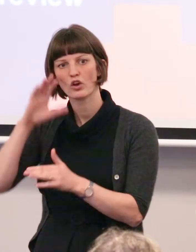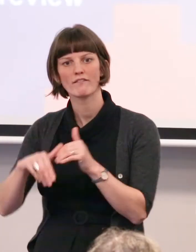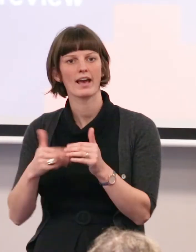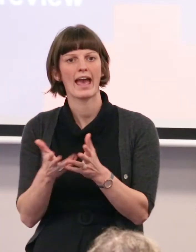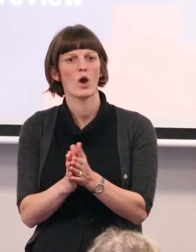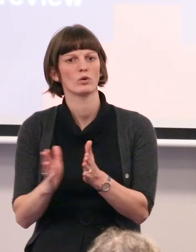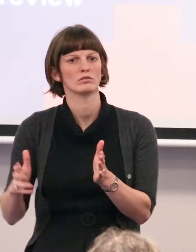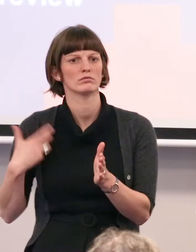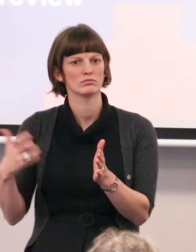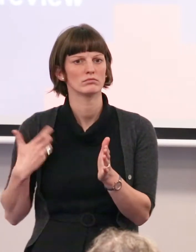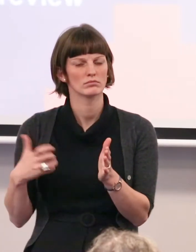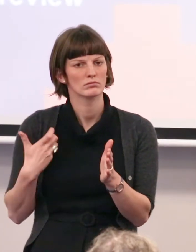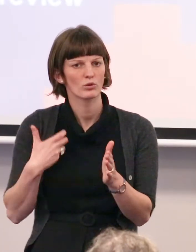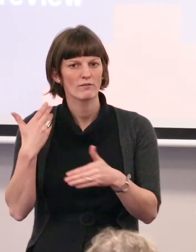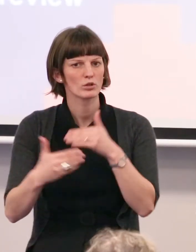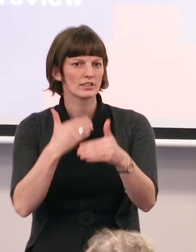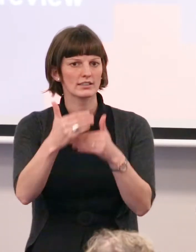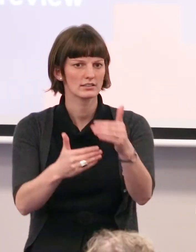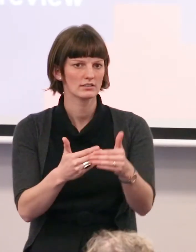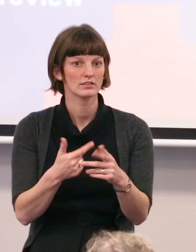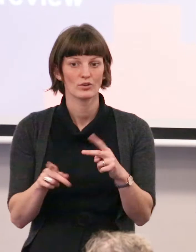things don't go their way or perhaps they're not happy with the way things